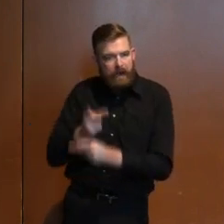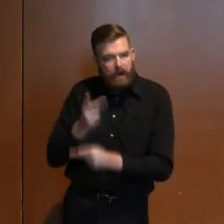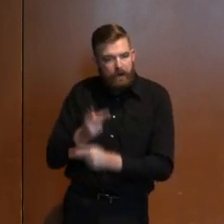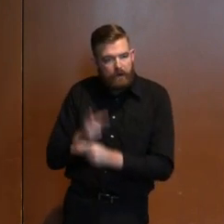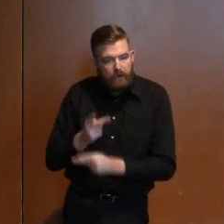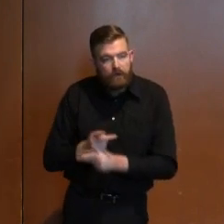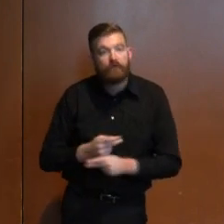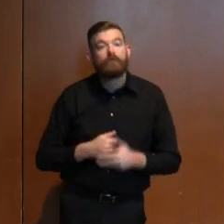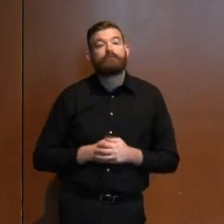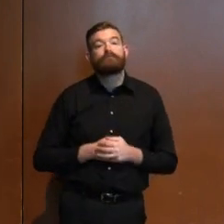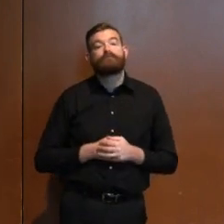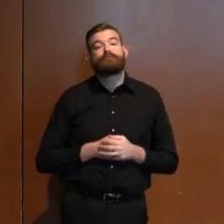DUSTIN WELCOME BACK.